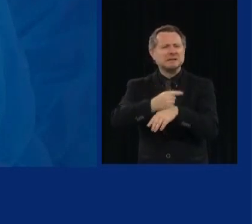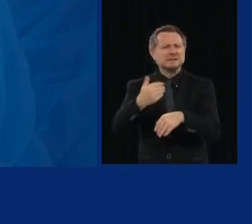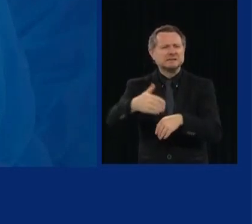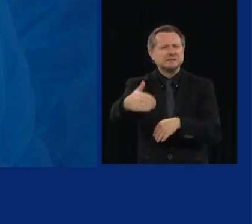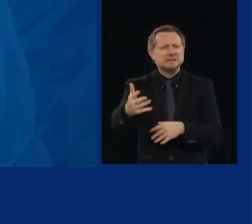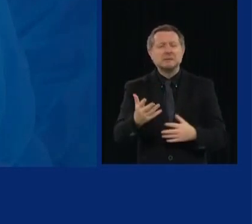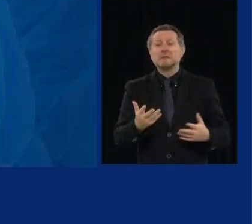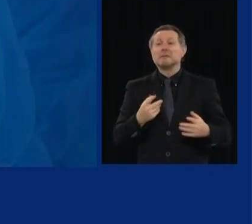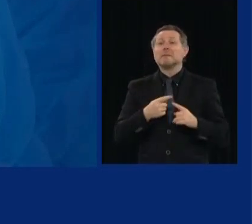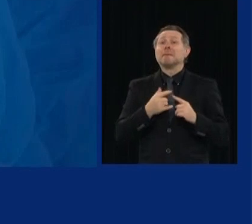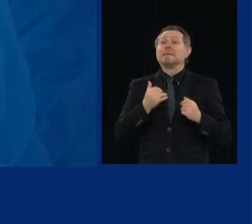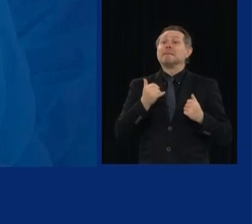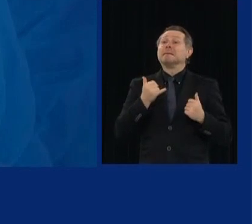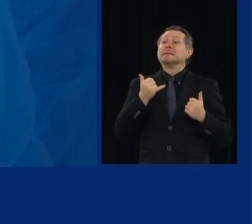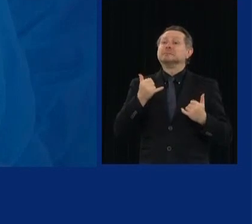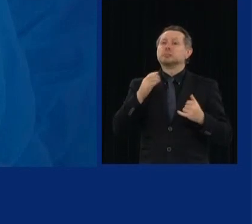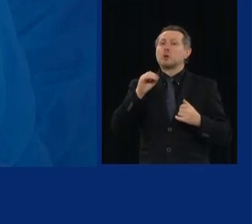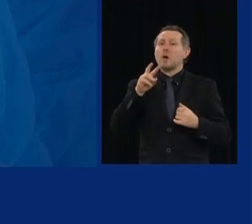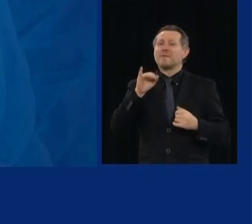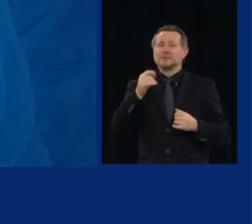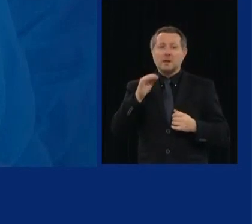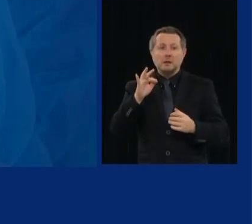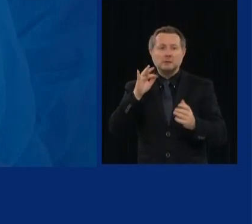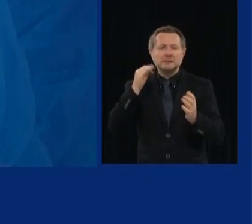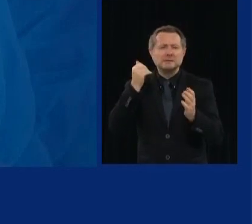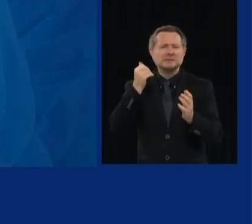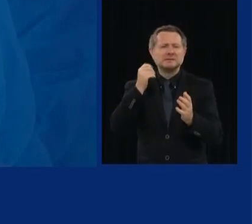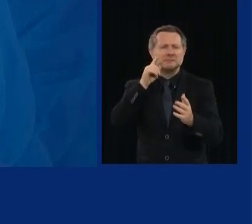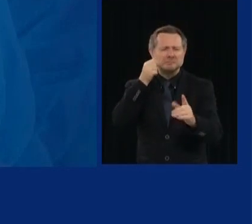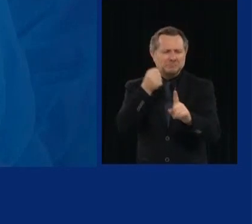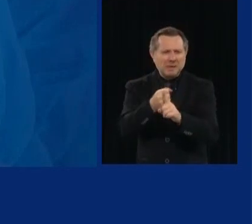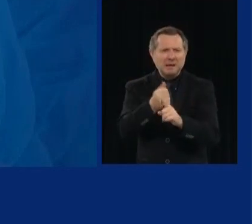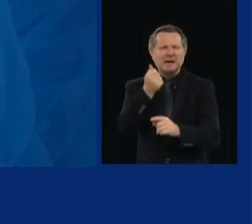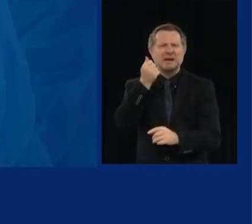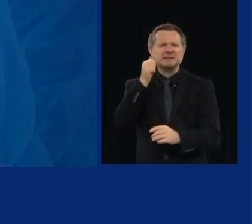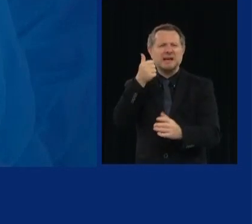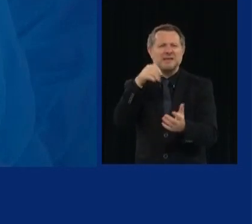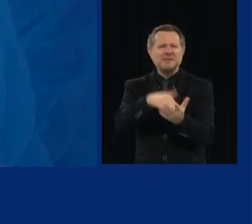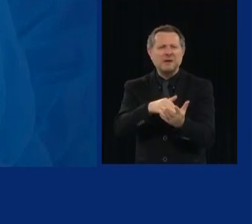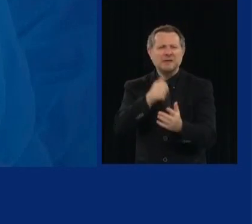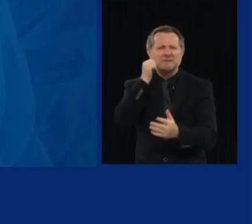6,000 TESTS A DAY WE WILL TRY TO DO. THAT SOUNDED LIKE A VERY